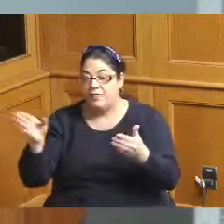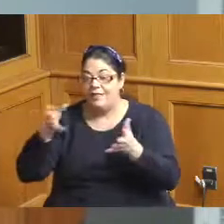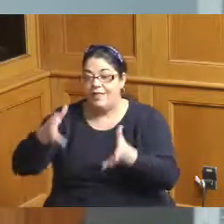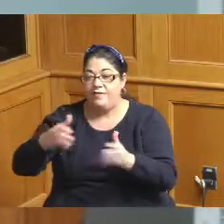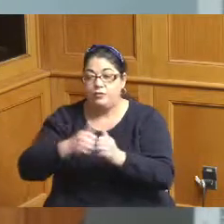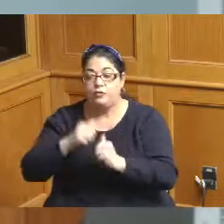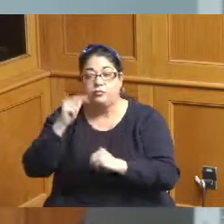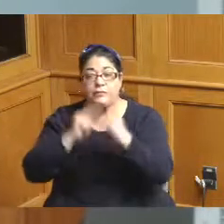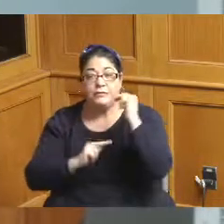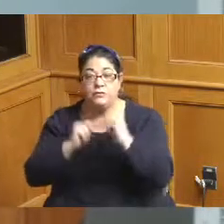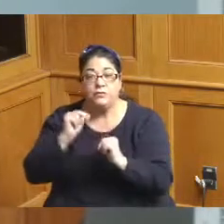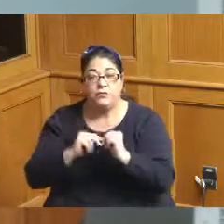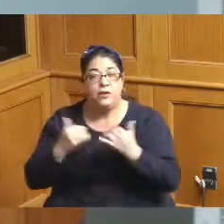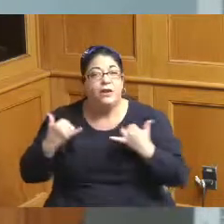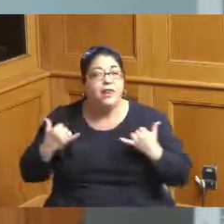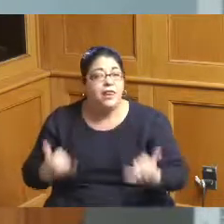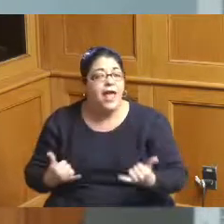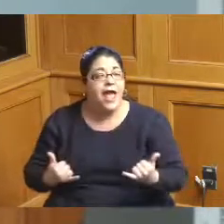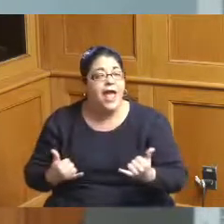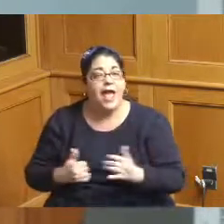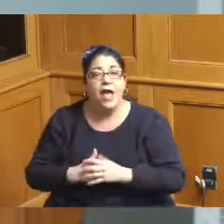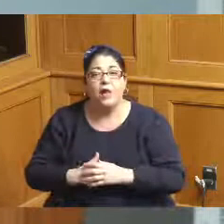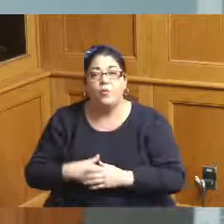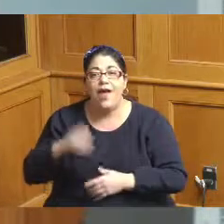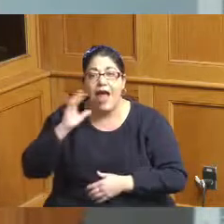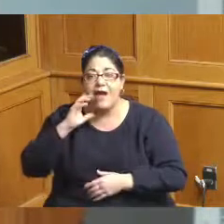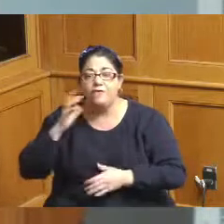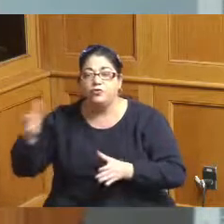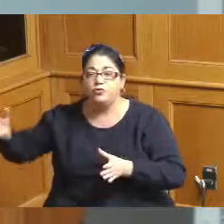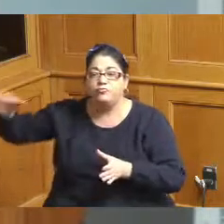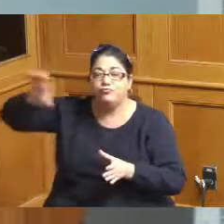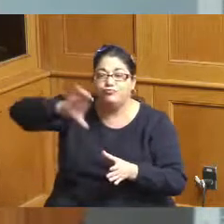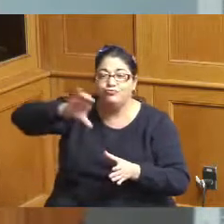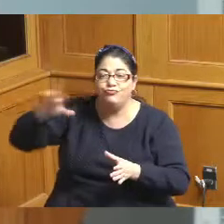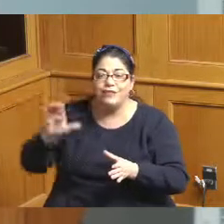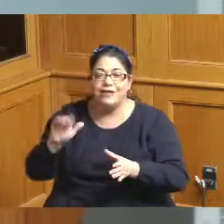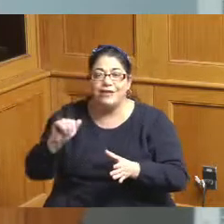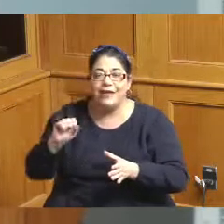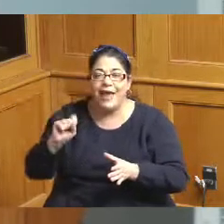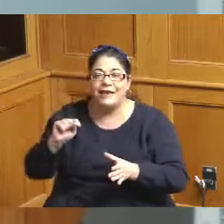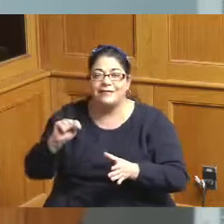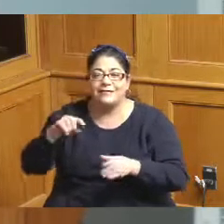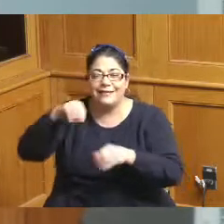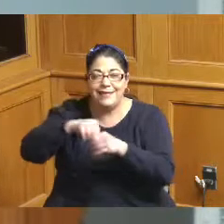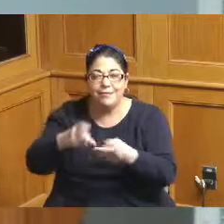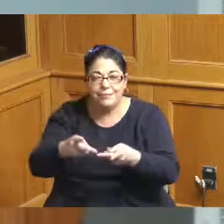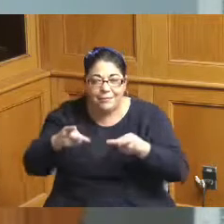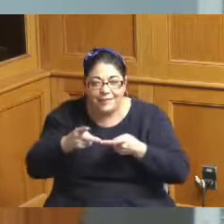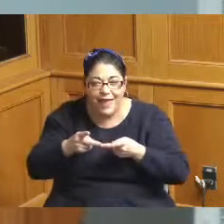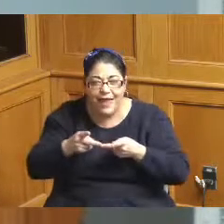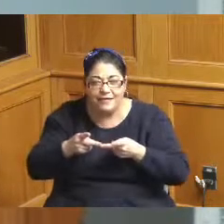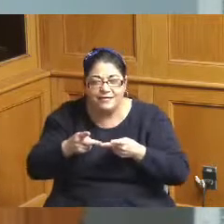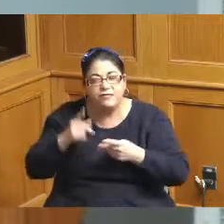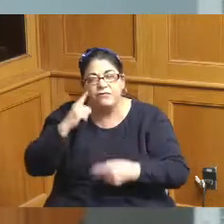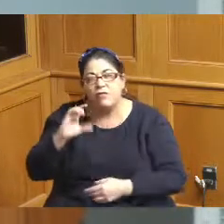is the castle plays concrete there's not a lot of unknowns with that I mean it's